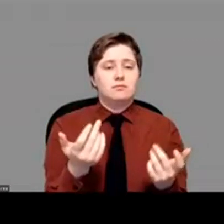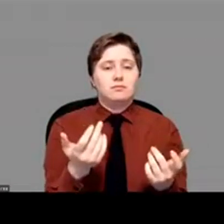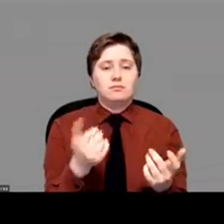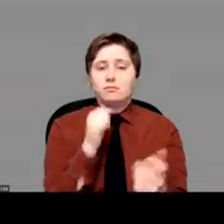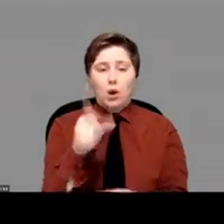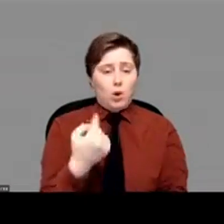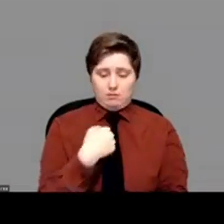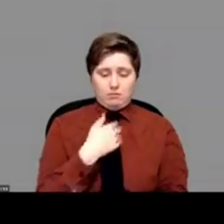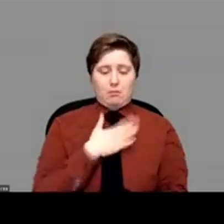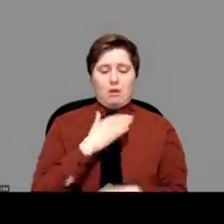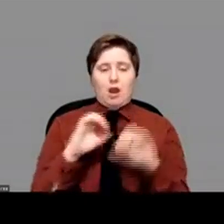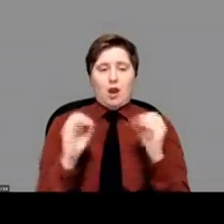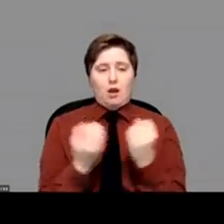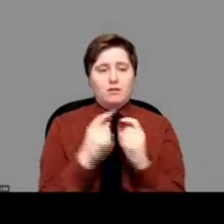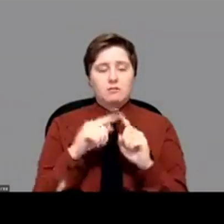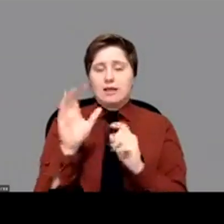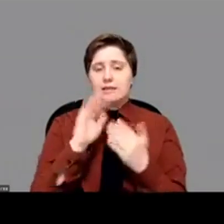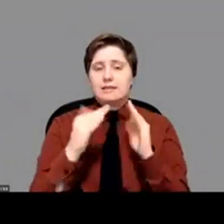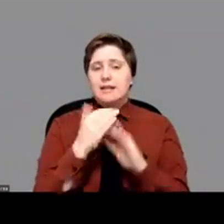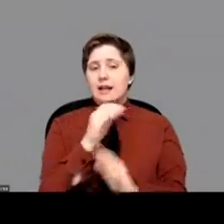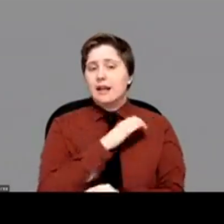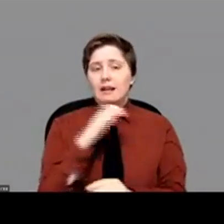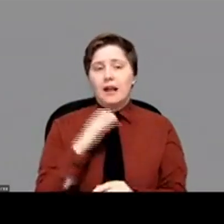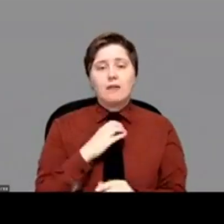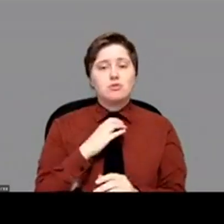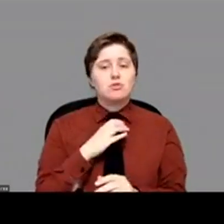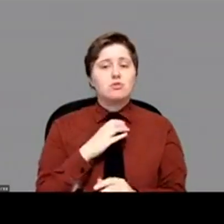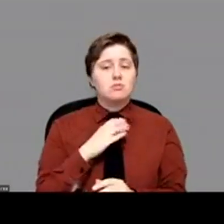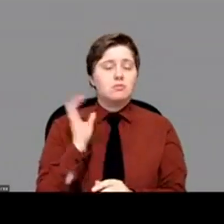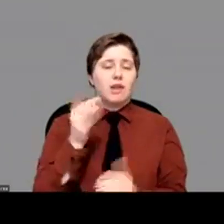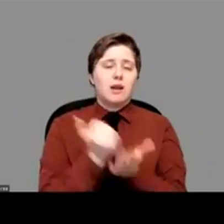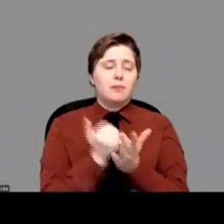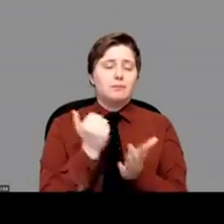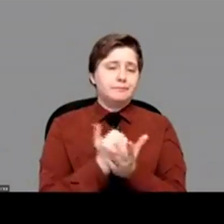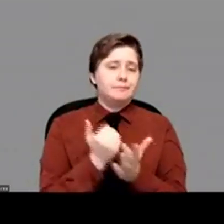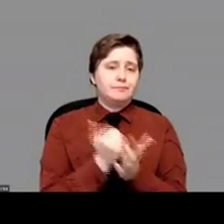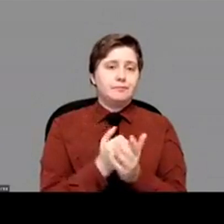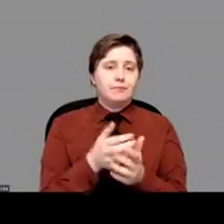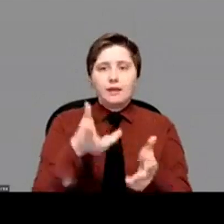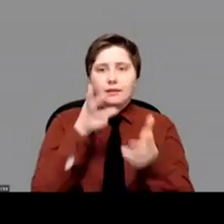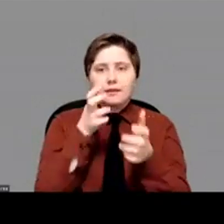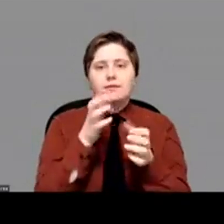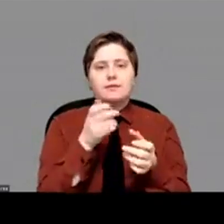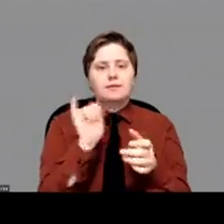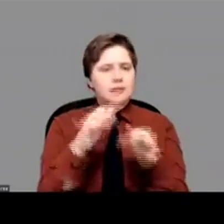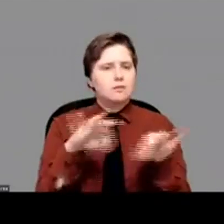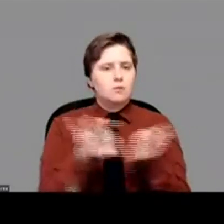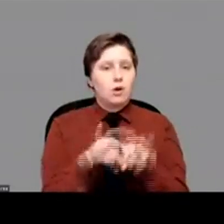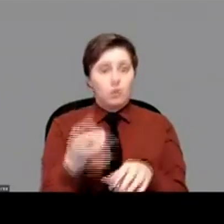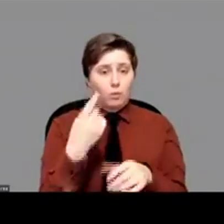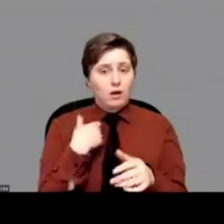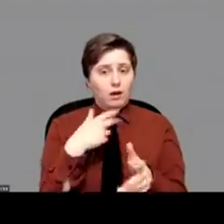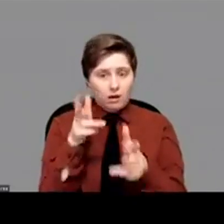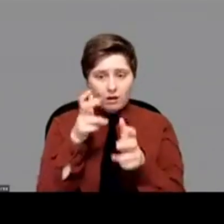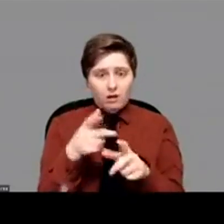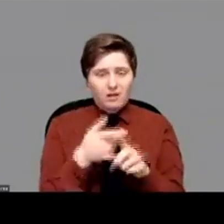but City Council I think would be very helpful. Listening is important. One of the things, again, one of the things I heard from